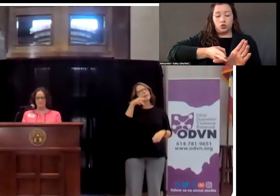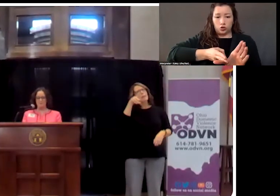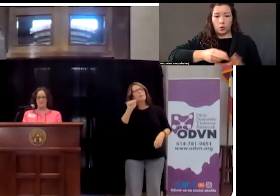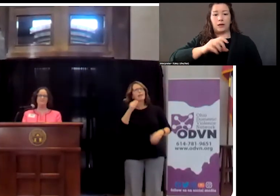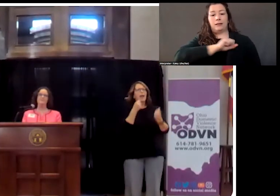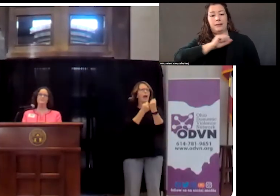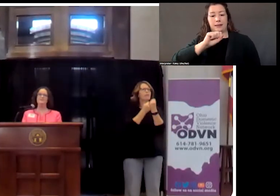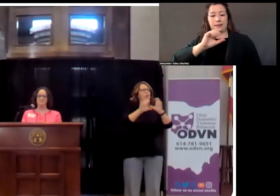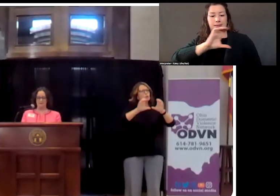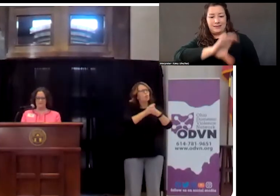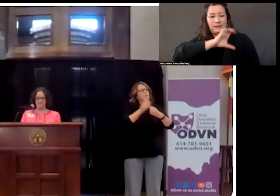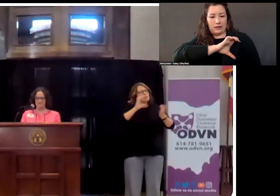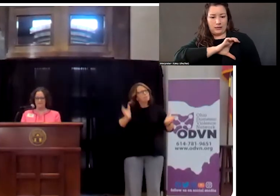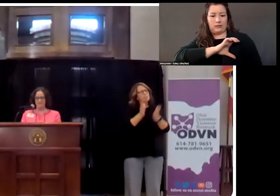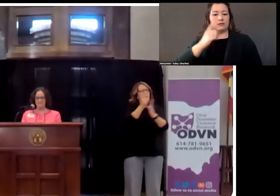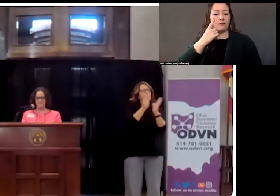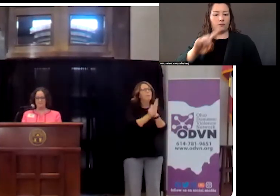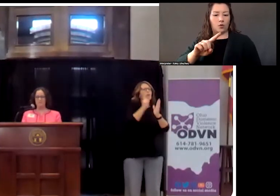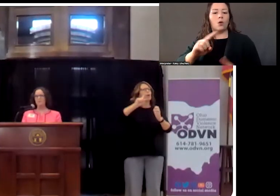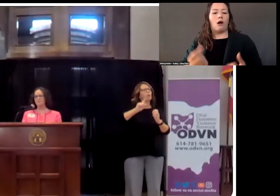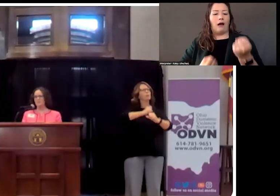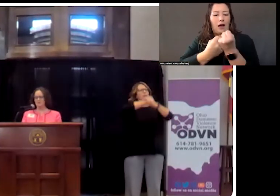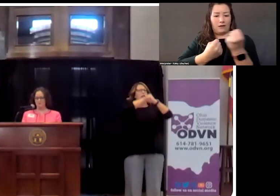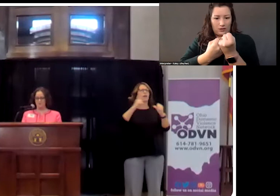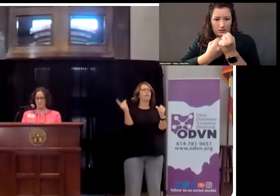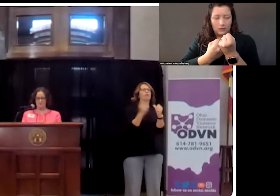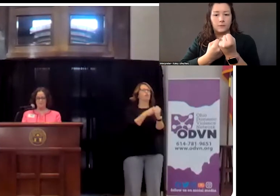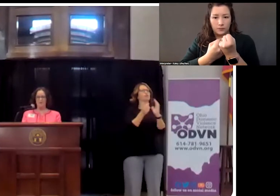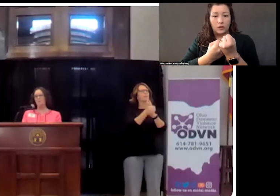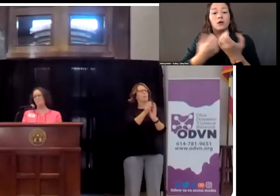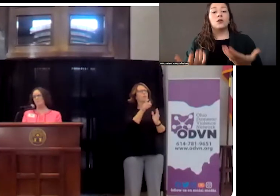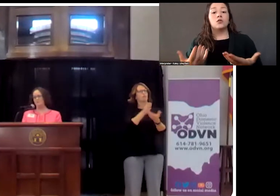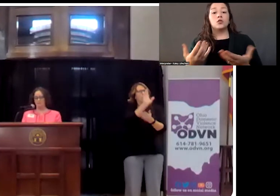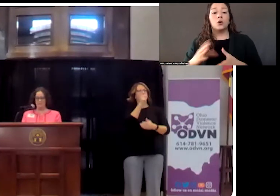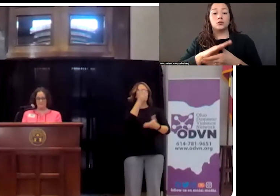protect the First Amendment rights of survivors who want to share their stories or report their crimes.